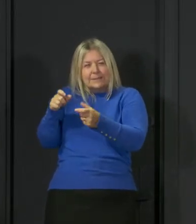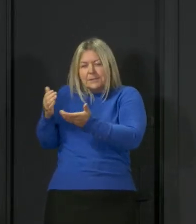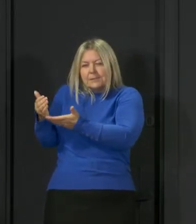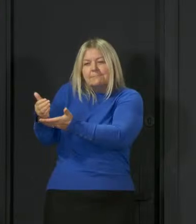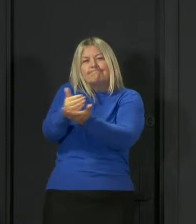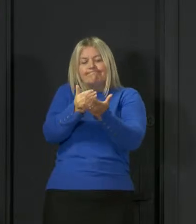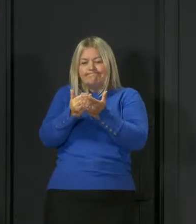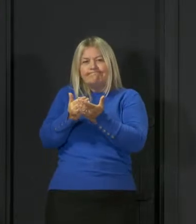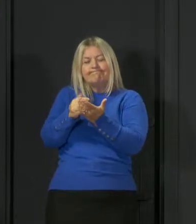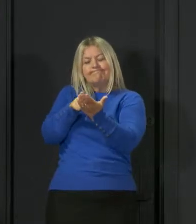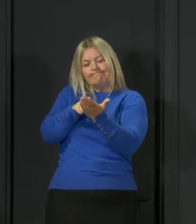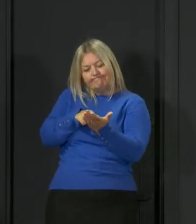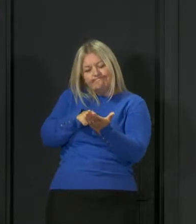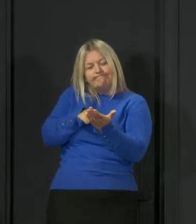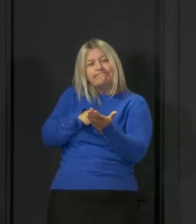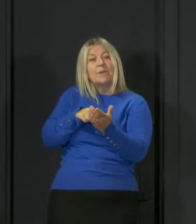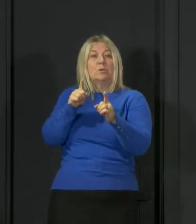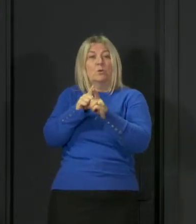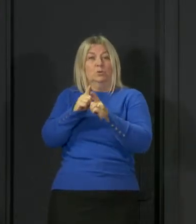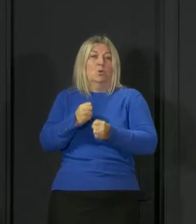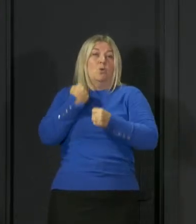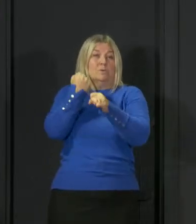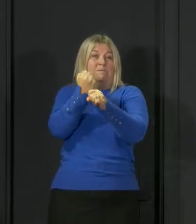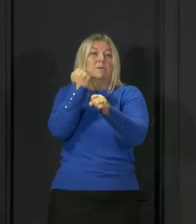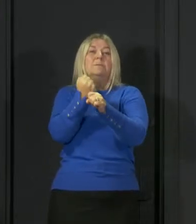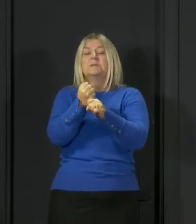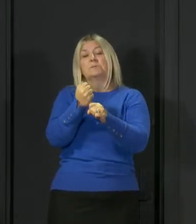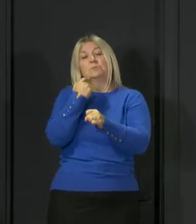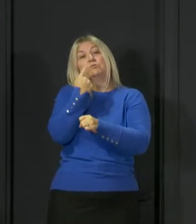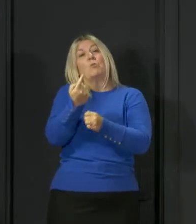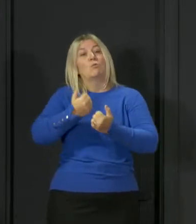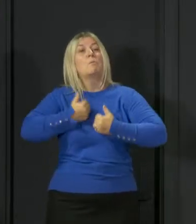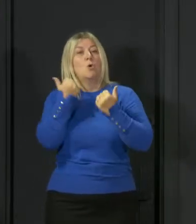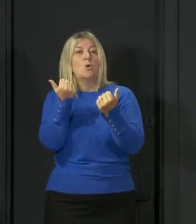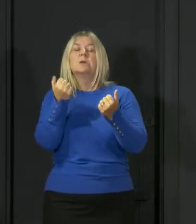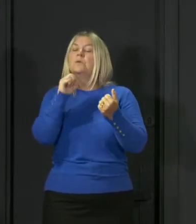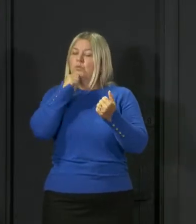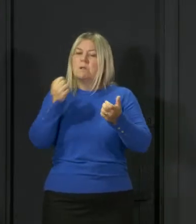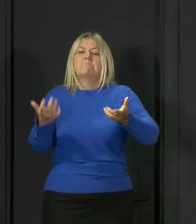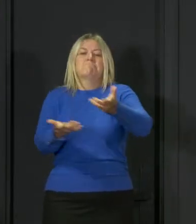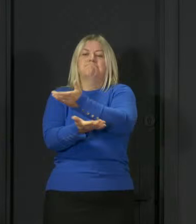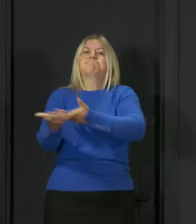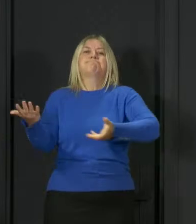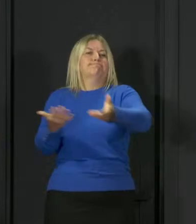will be considering the up to date situation when it meets tomorrow morning. If we do decide more